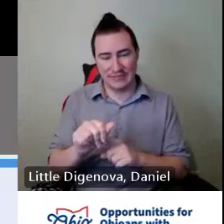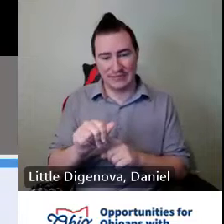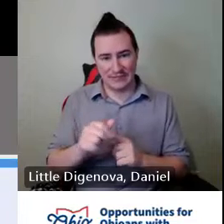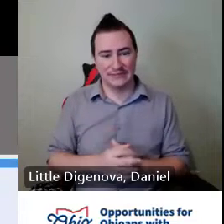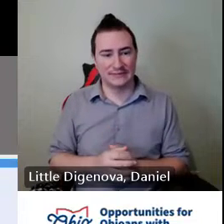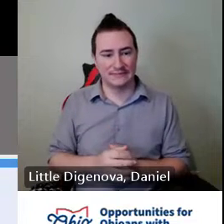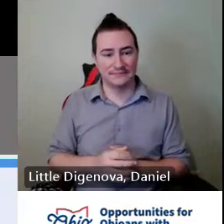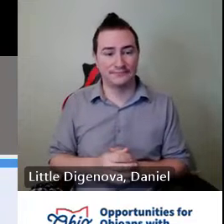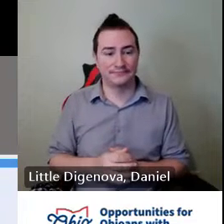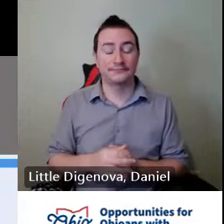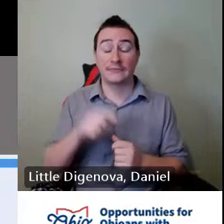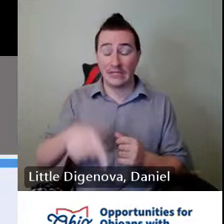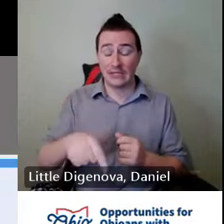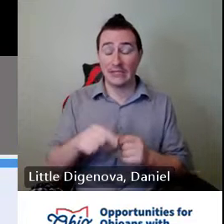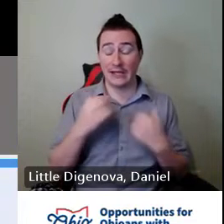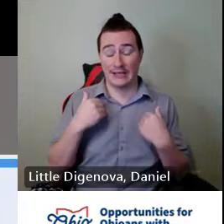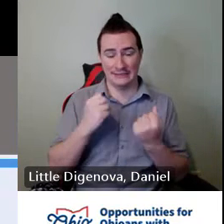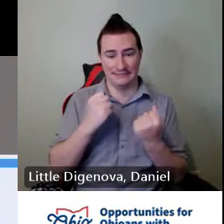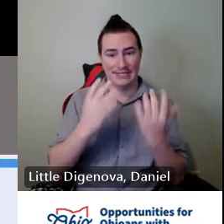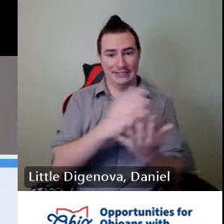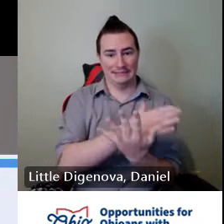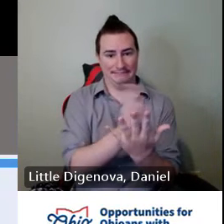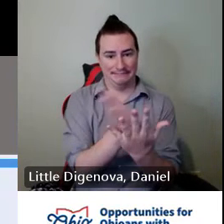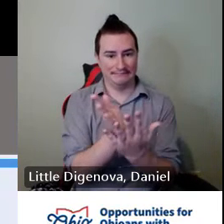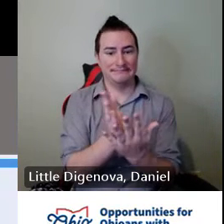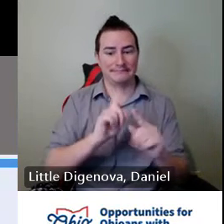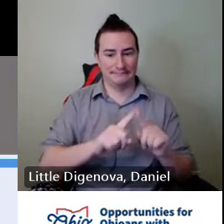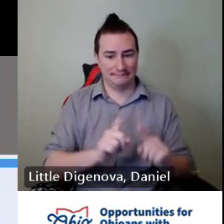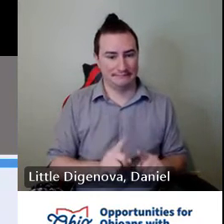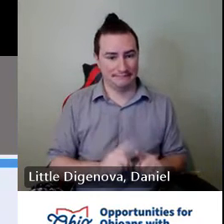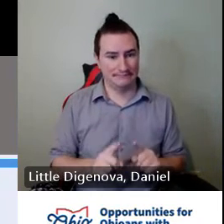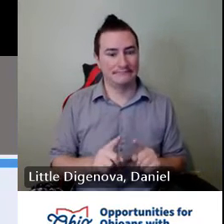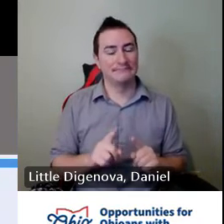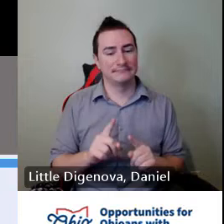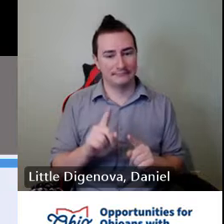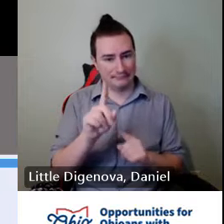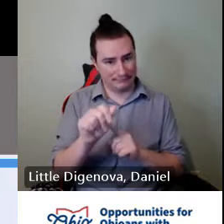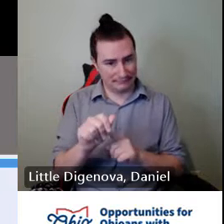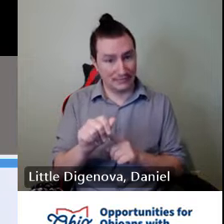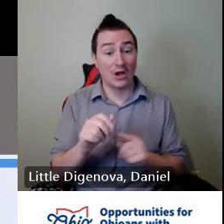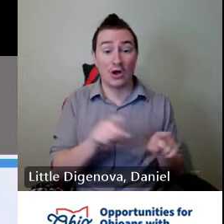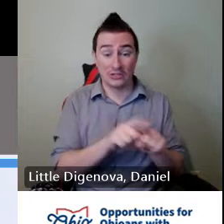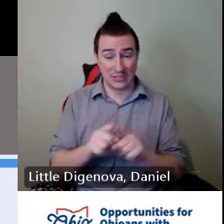category, but there's also a range of limitations and abilities too, right, Julia? Julia: Correct.